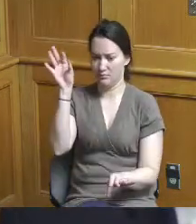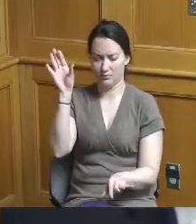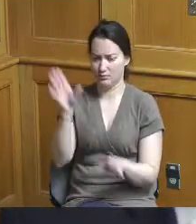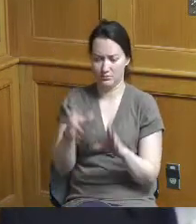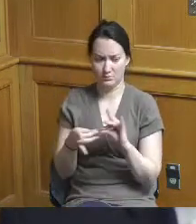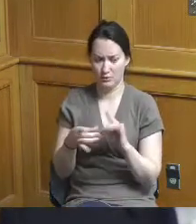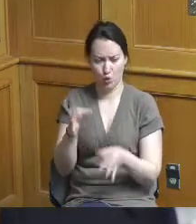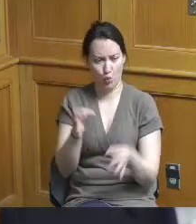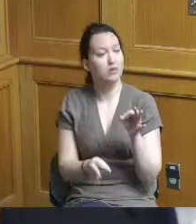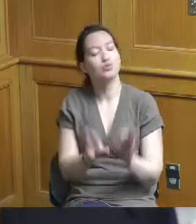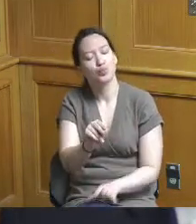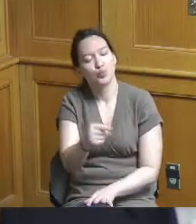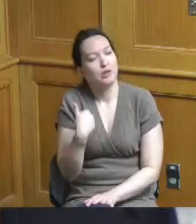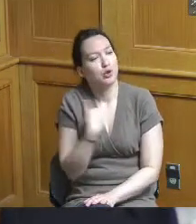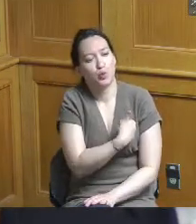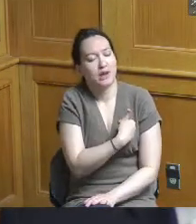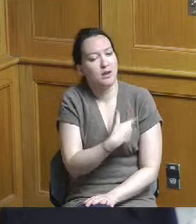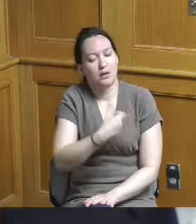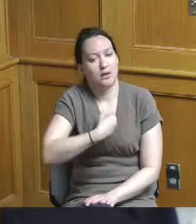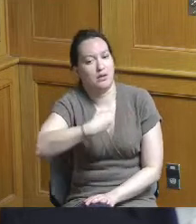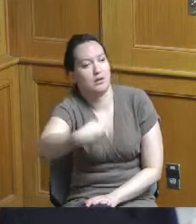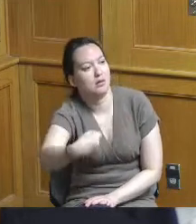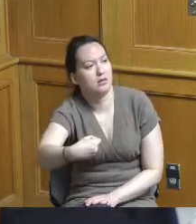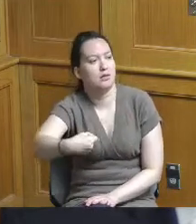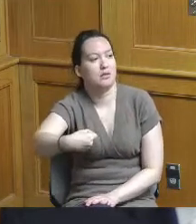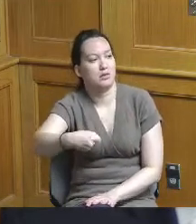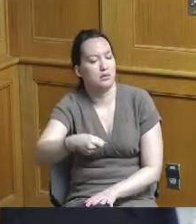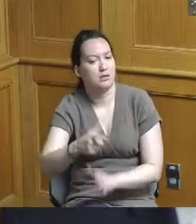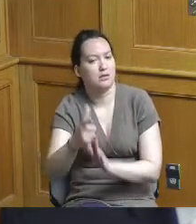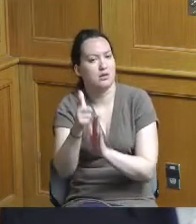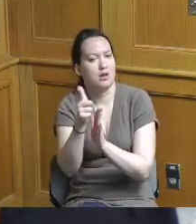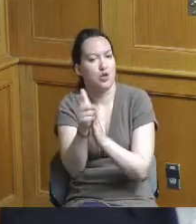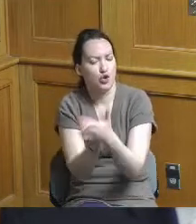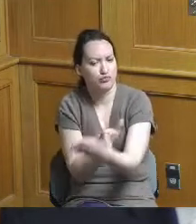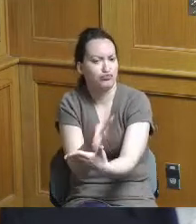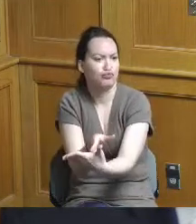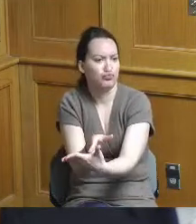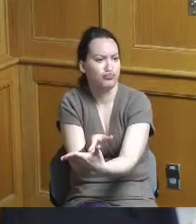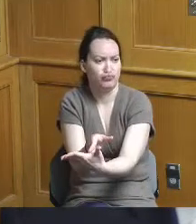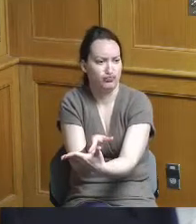answer your question no we were not pulled into the into the lawsuit or into the suit directly